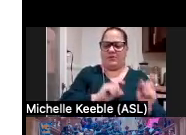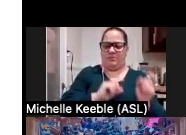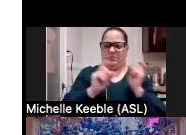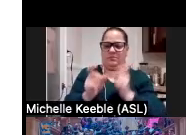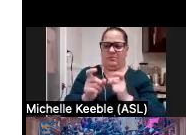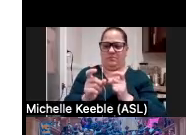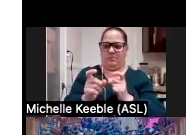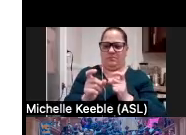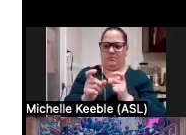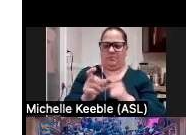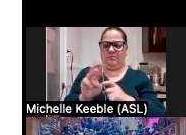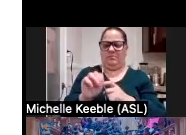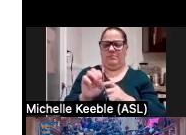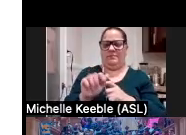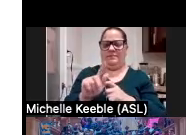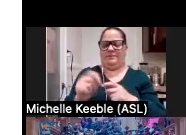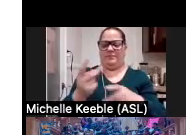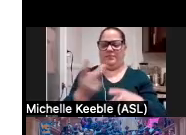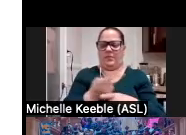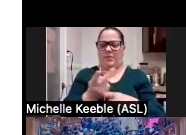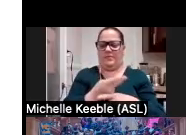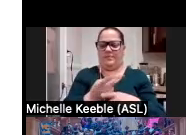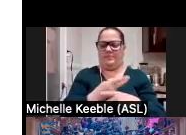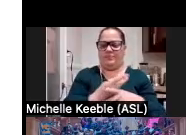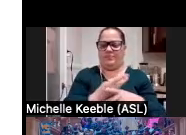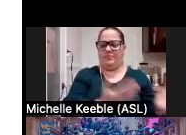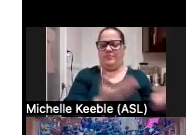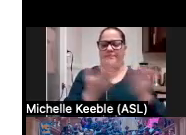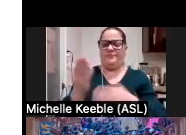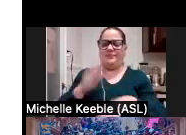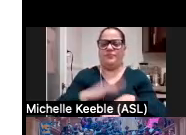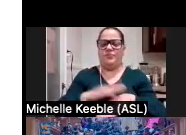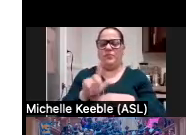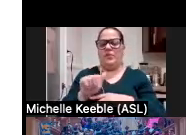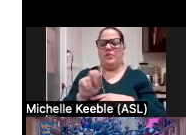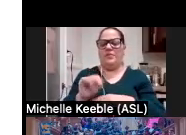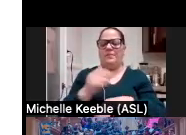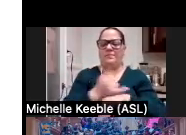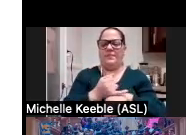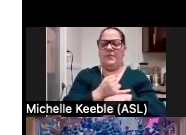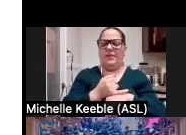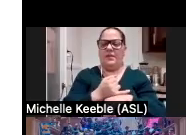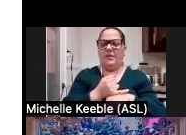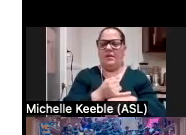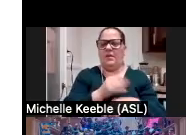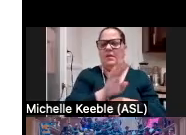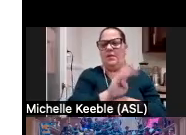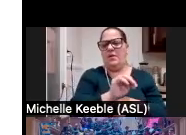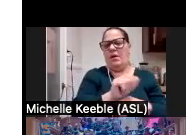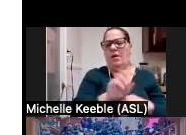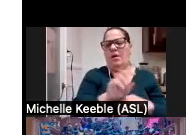uh military production providers on Long Island. For example, Grumman, General Electric,